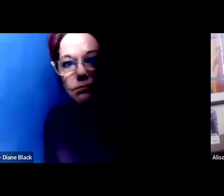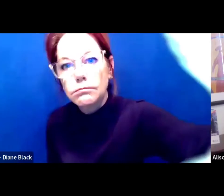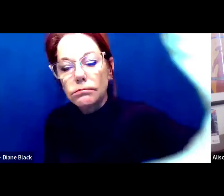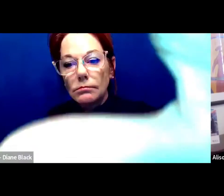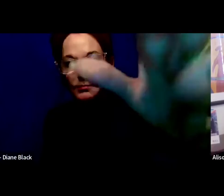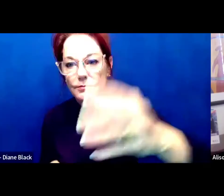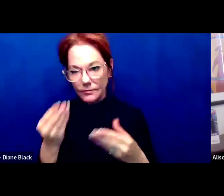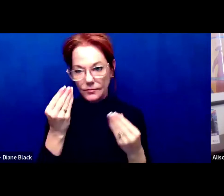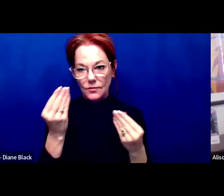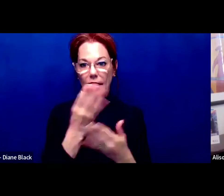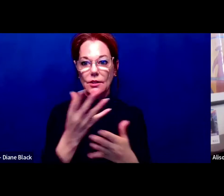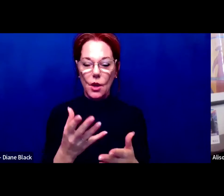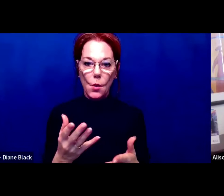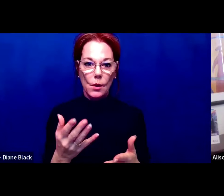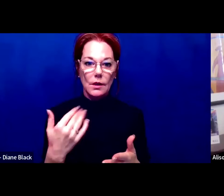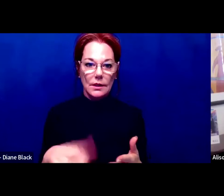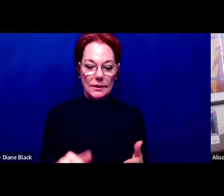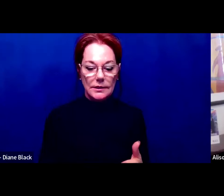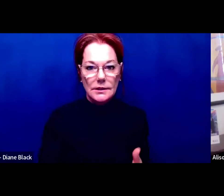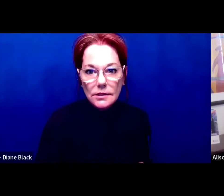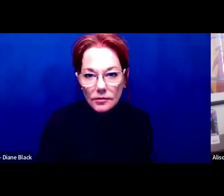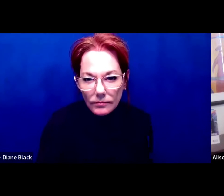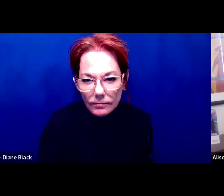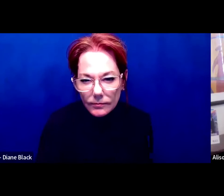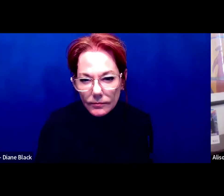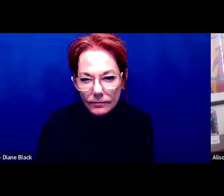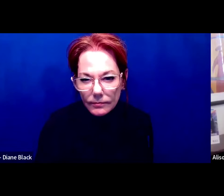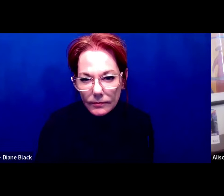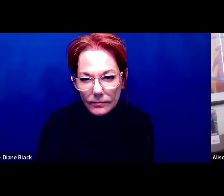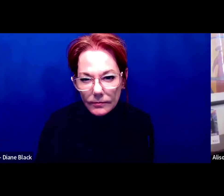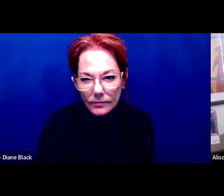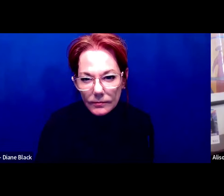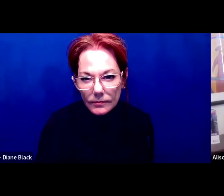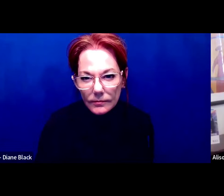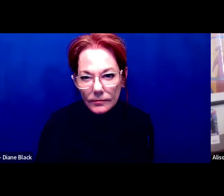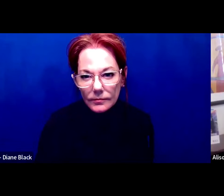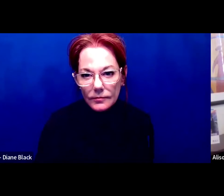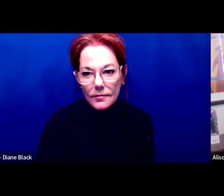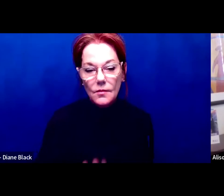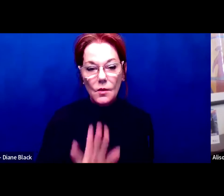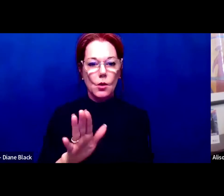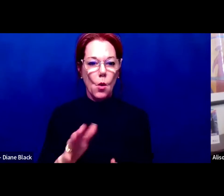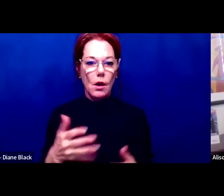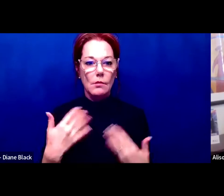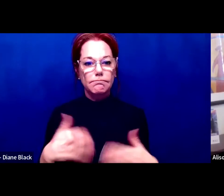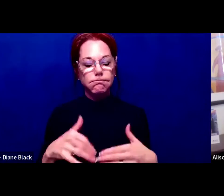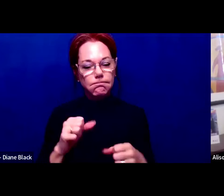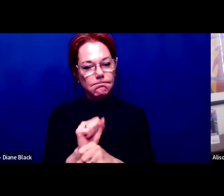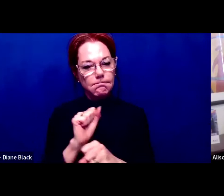priority focus for ACL. We truly appreciate your amazing efforts to advocate for people living